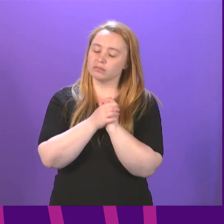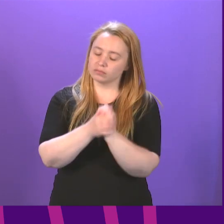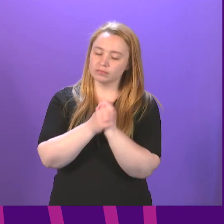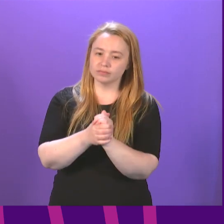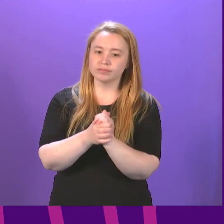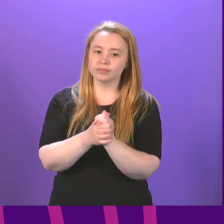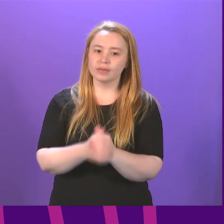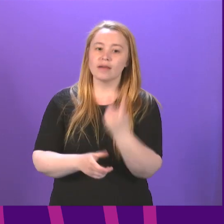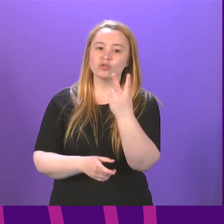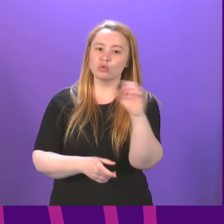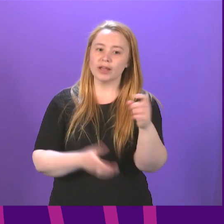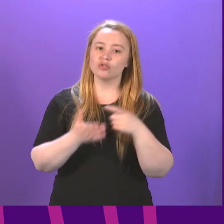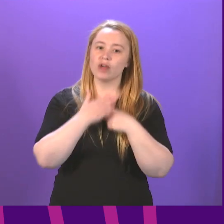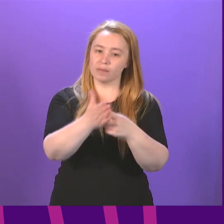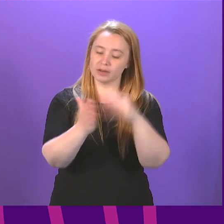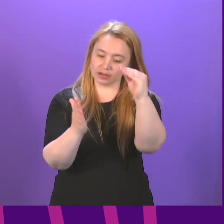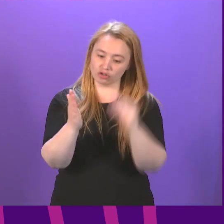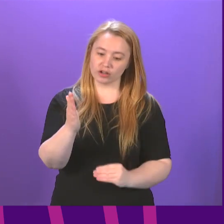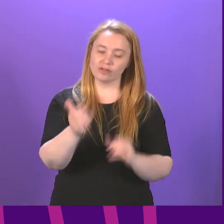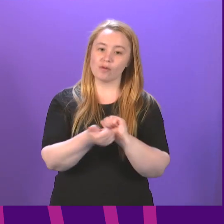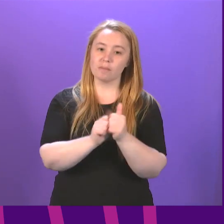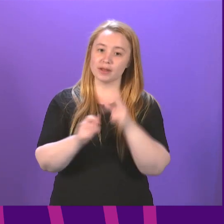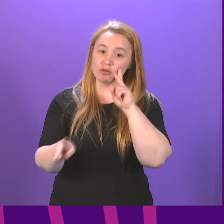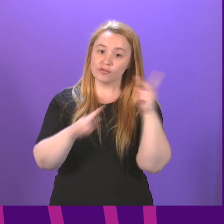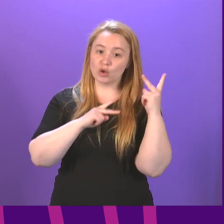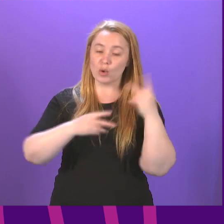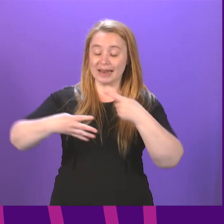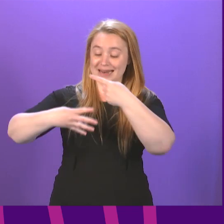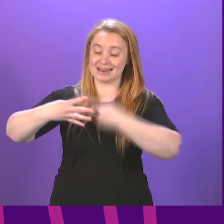20 recommendations from the peer review is already under way, and SEPA has accepted a